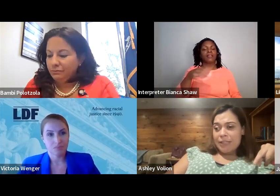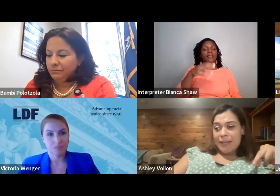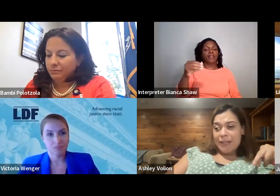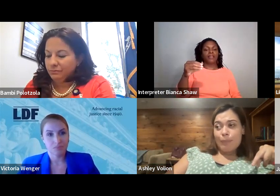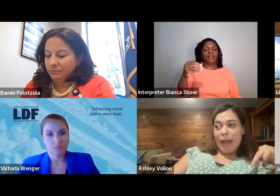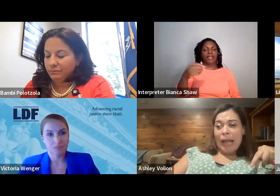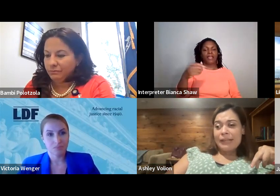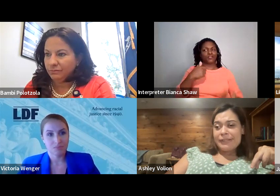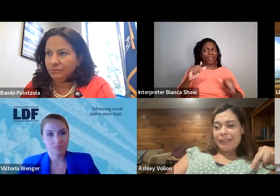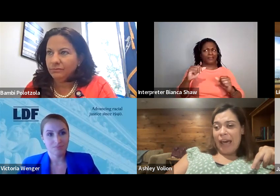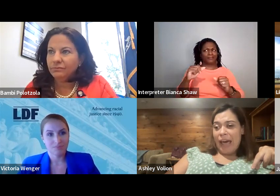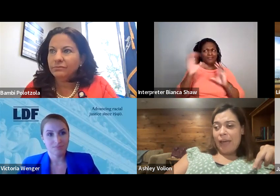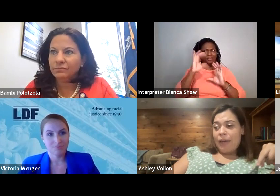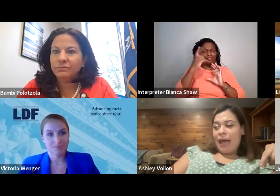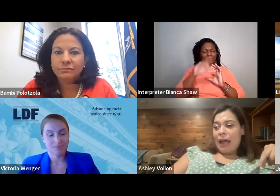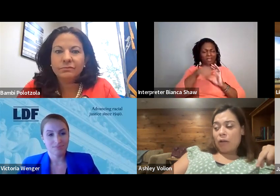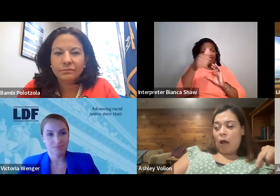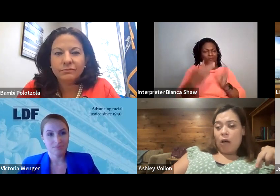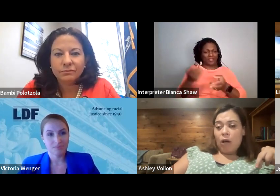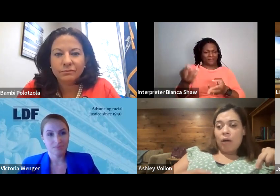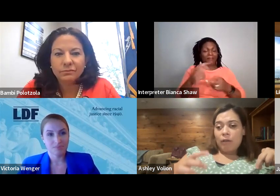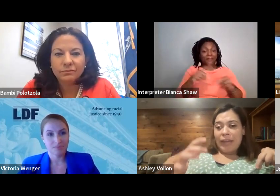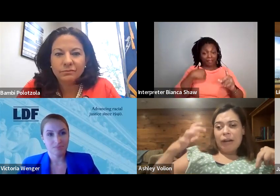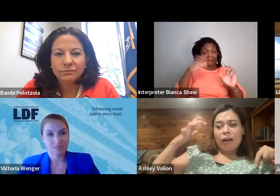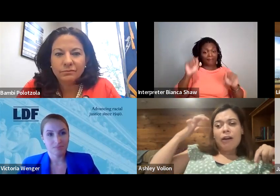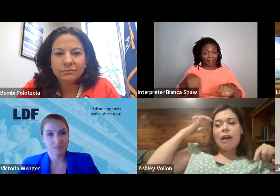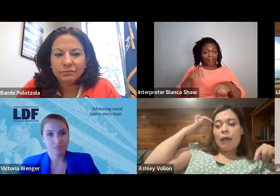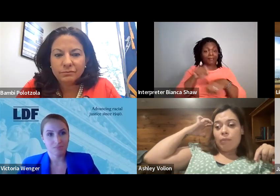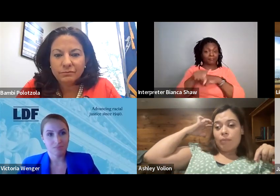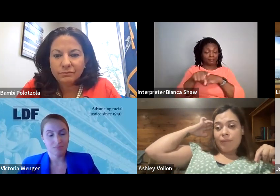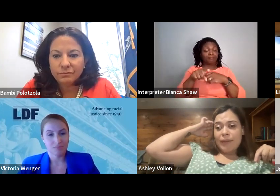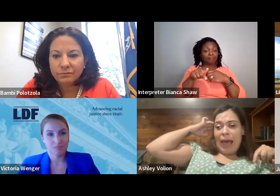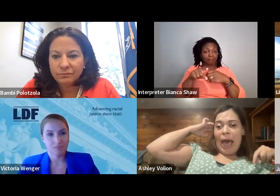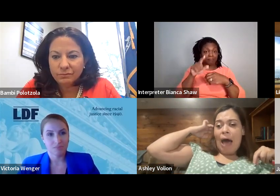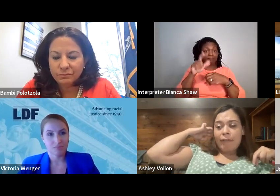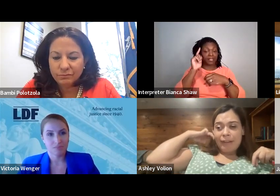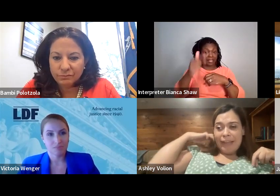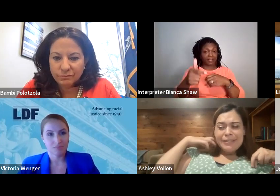But I can send that along later. cause I have a list.